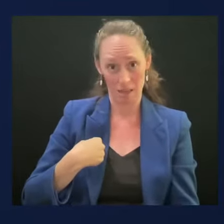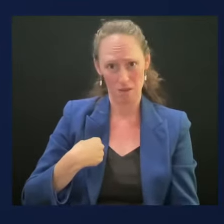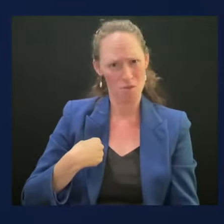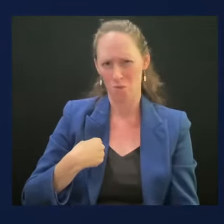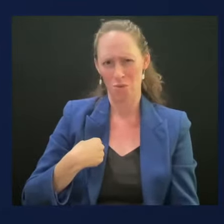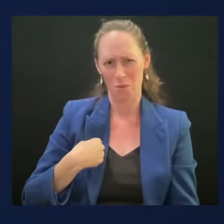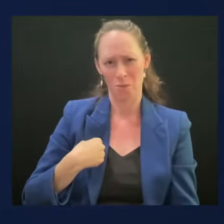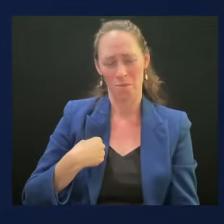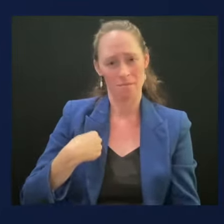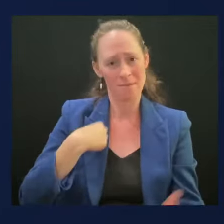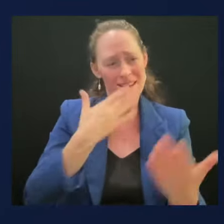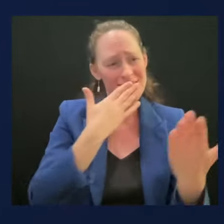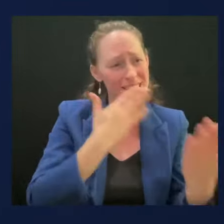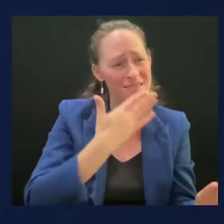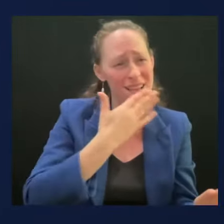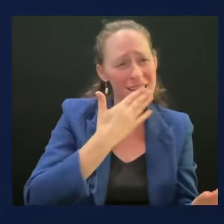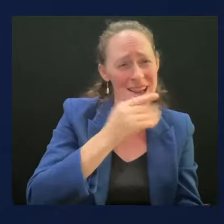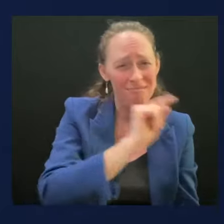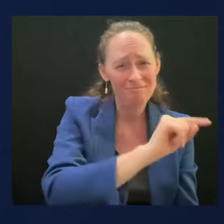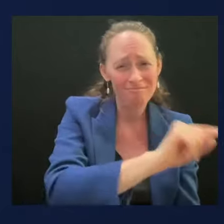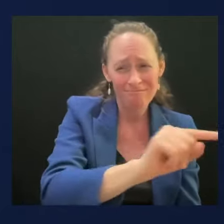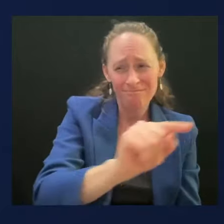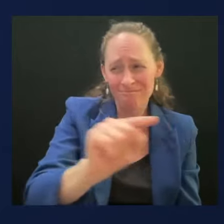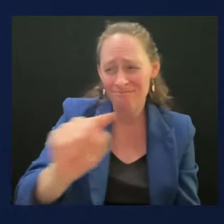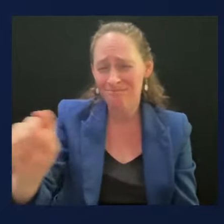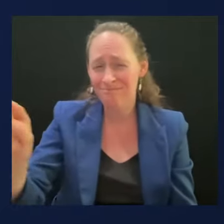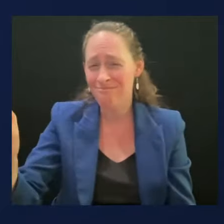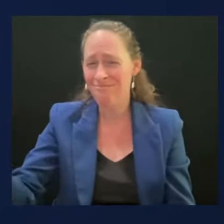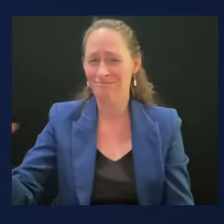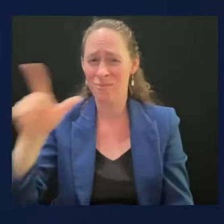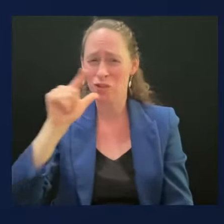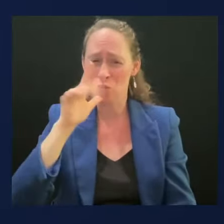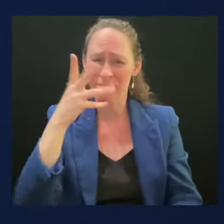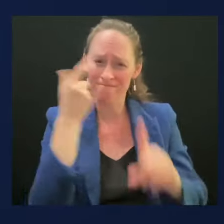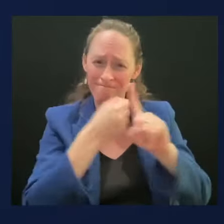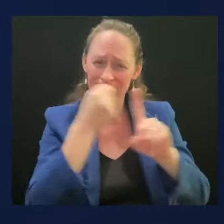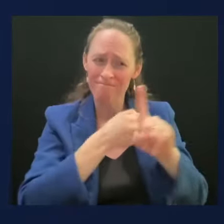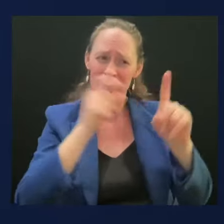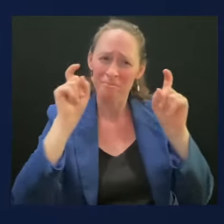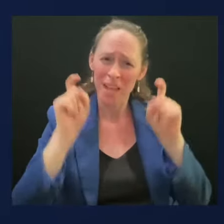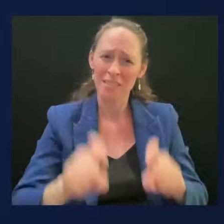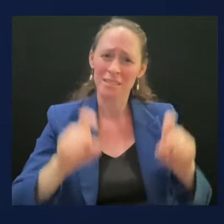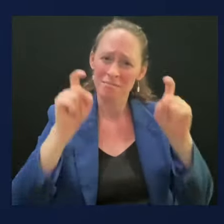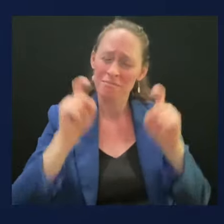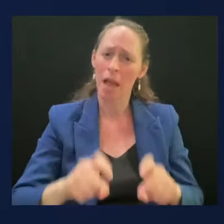and came together to keep our promise to our veterans, to keep faith with our heroes.